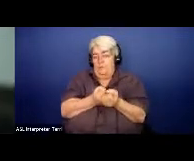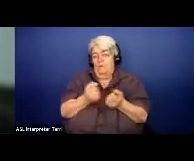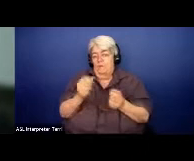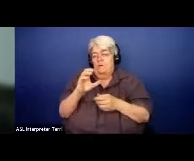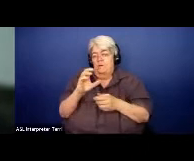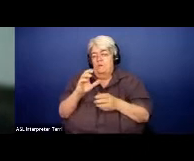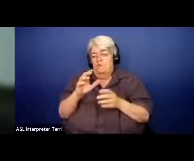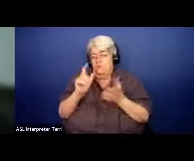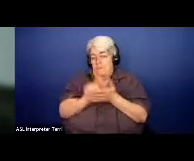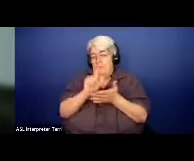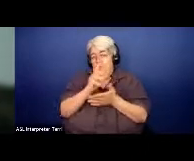products that have come out of the